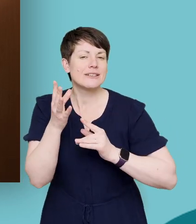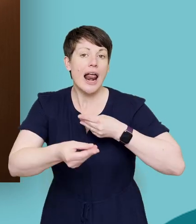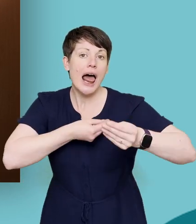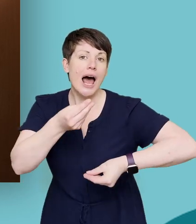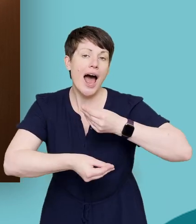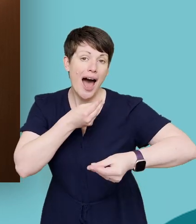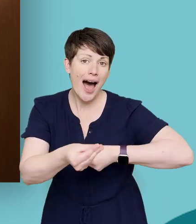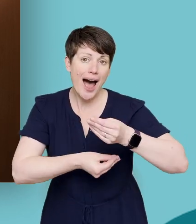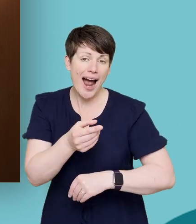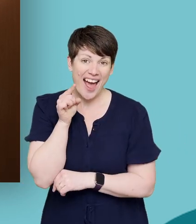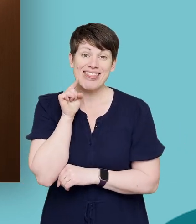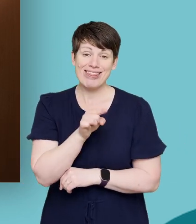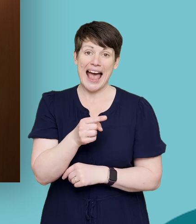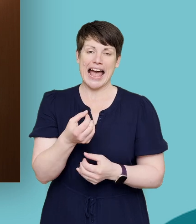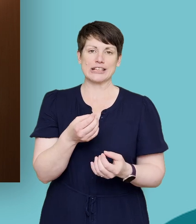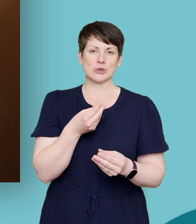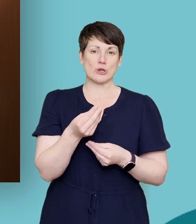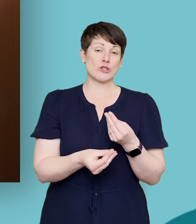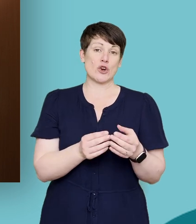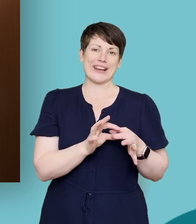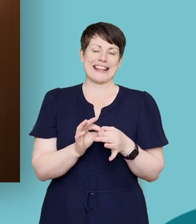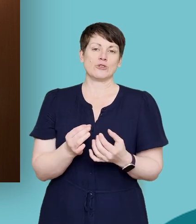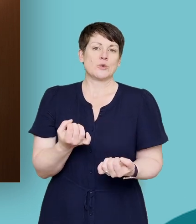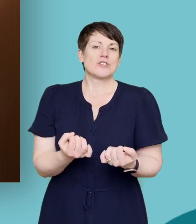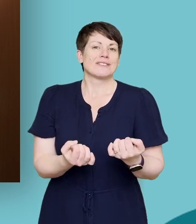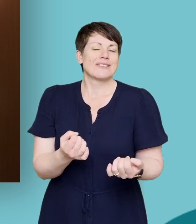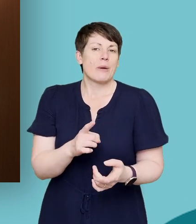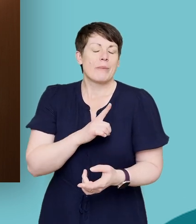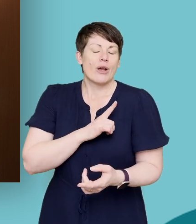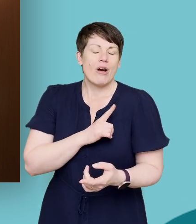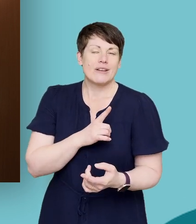And that that's the story of justice for me, because it reminds us of the power of